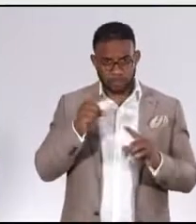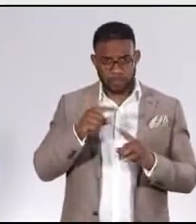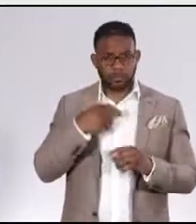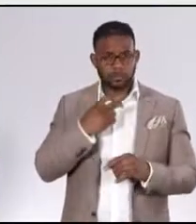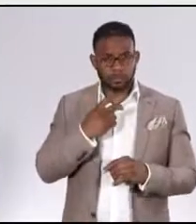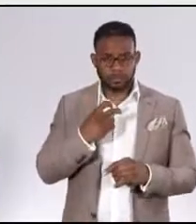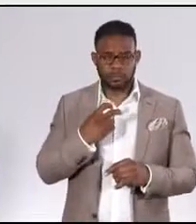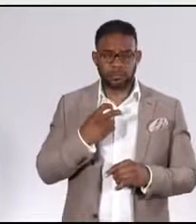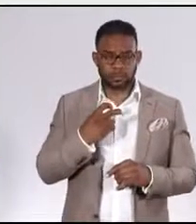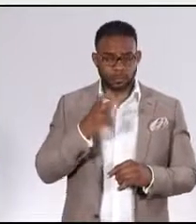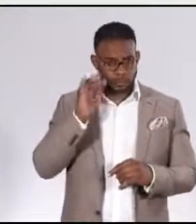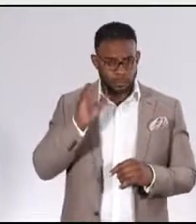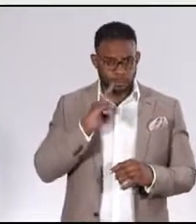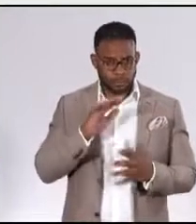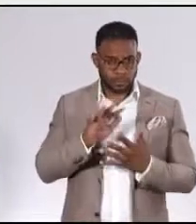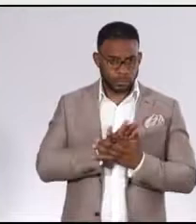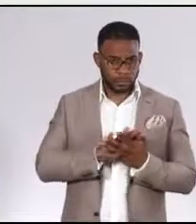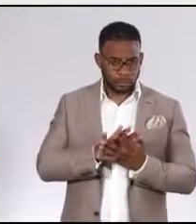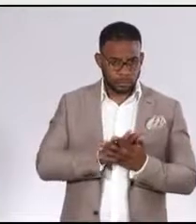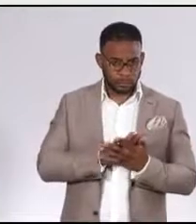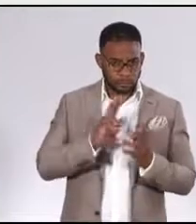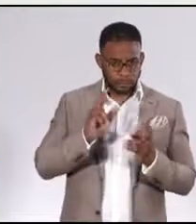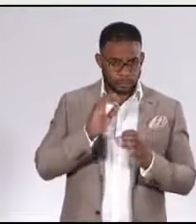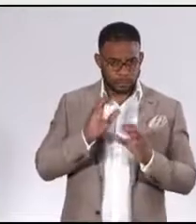sounds being muffled issues communicating verbally.